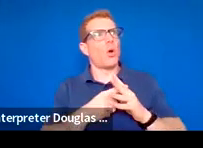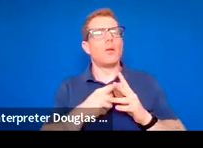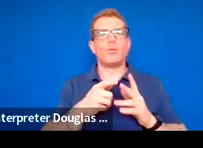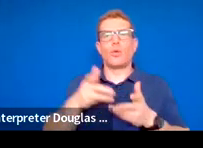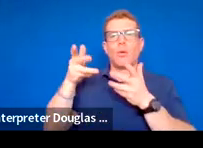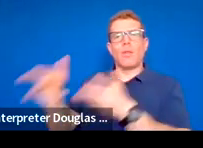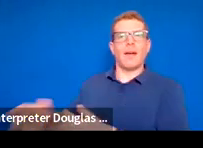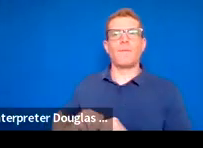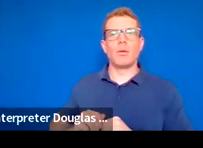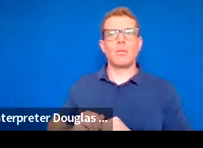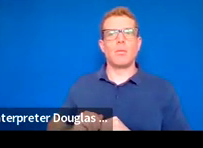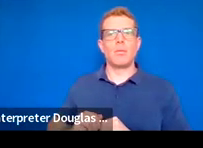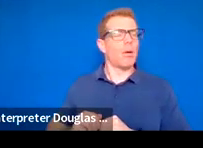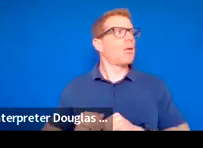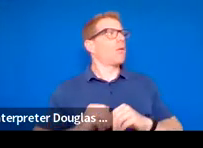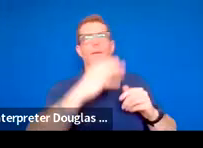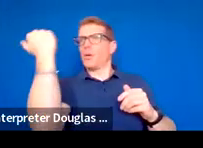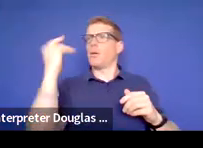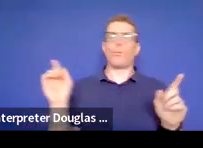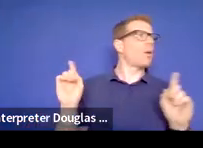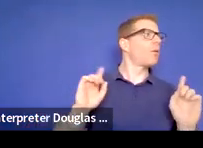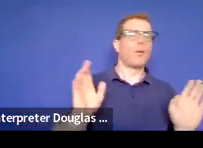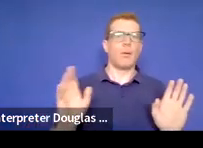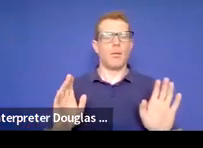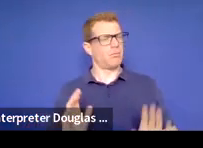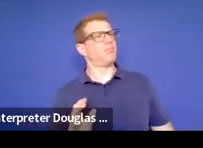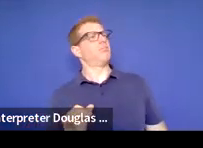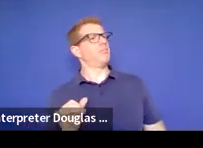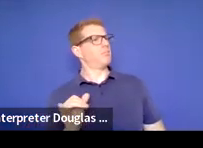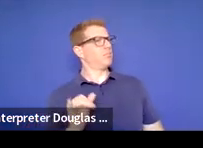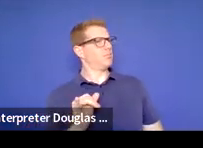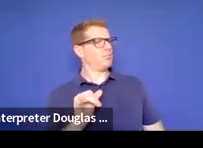So she just she clung to it like it's life it's itself.